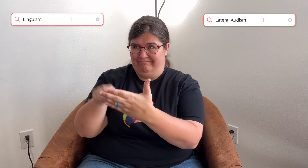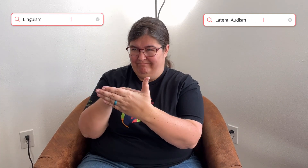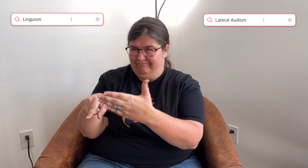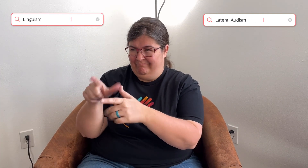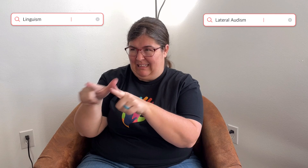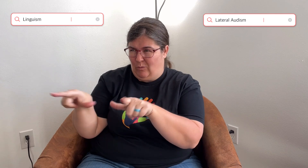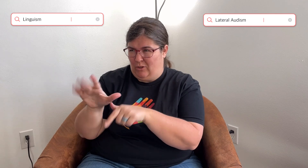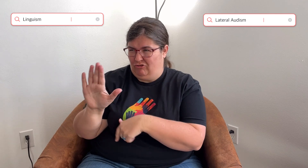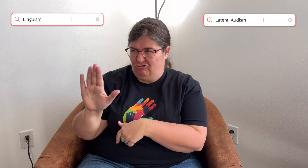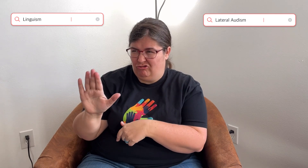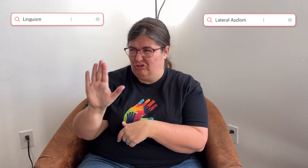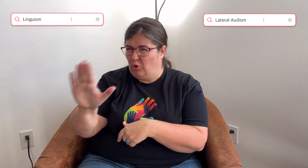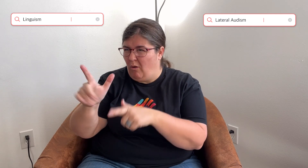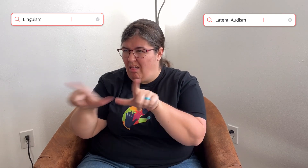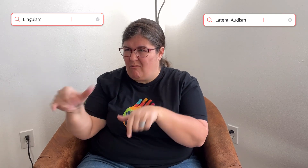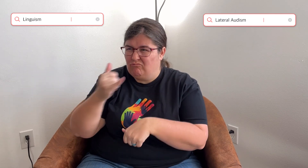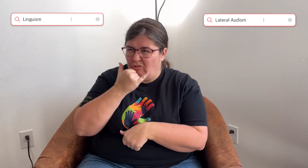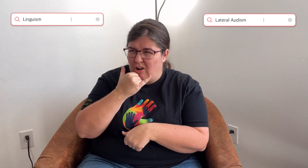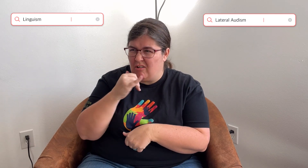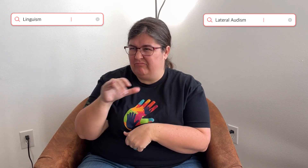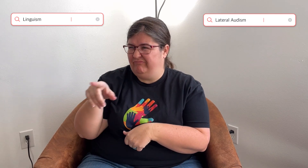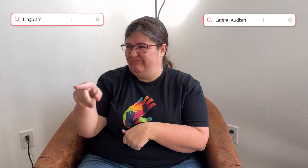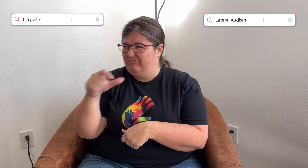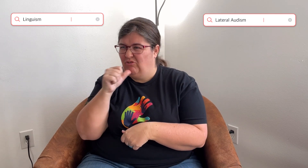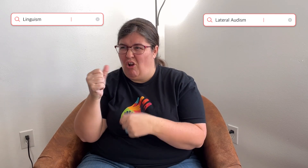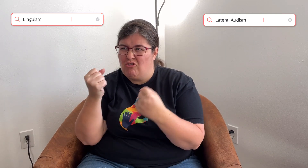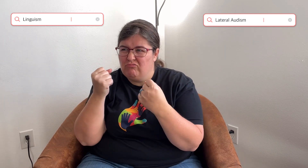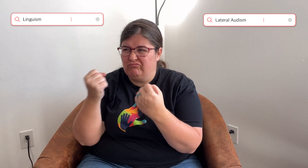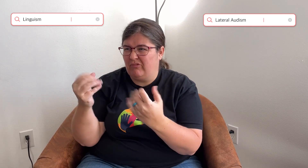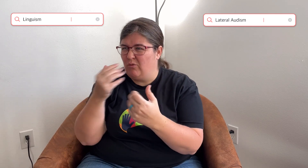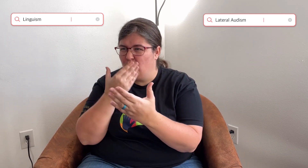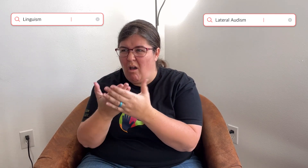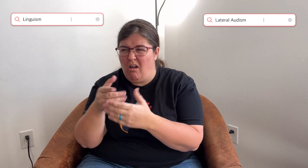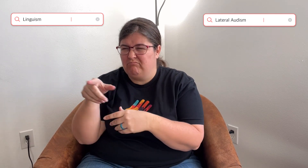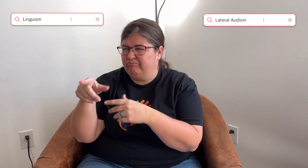Linguism is discrimination based on language, criticizing how someone signs,